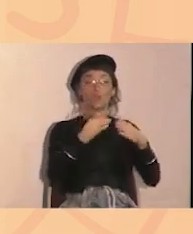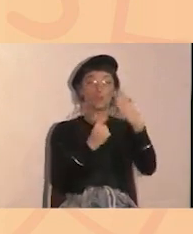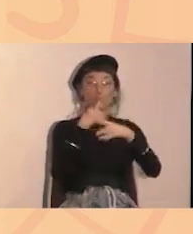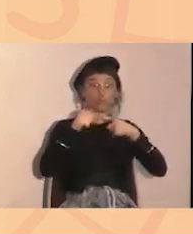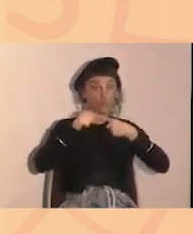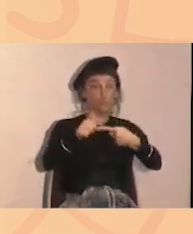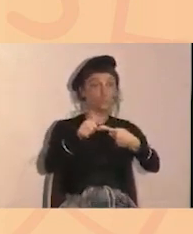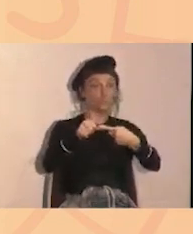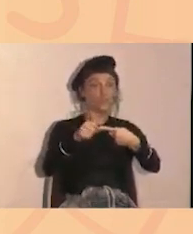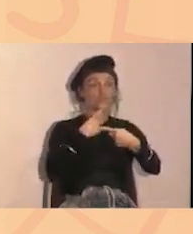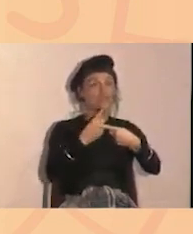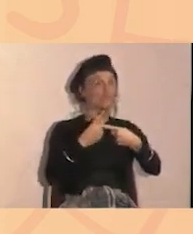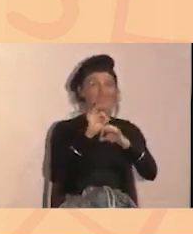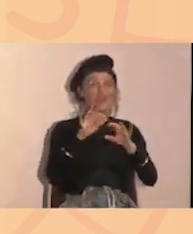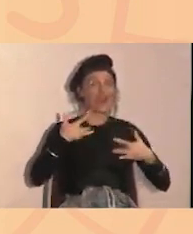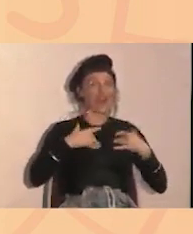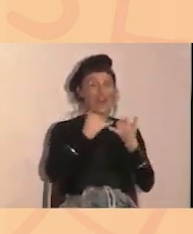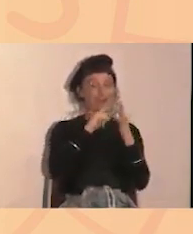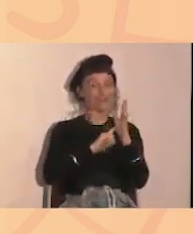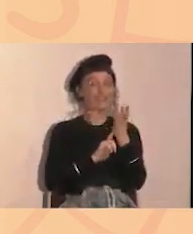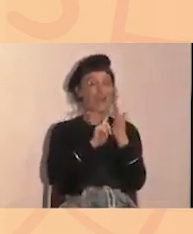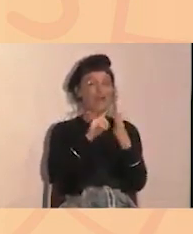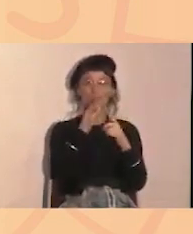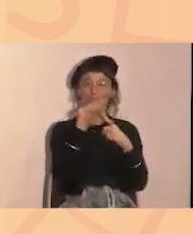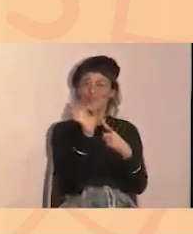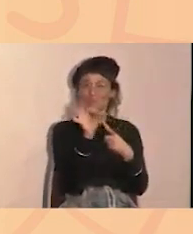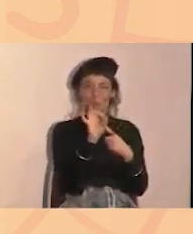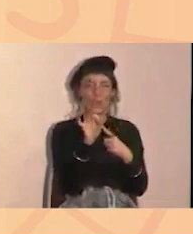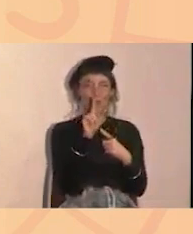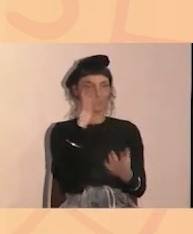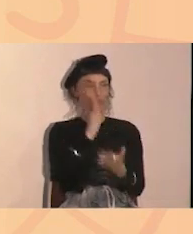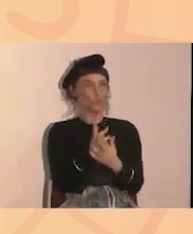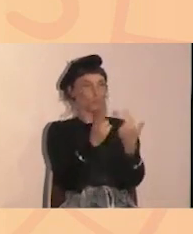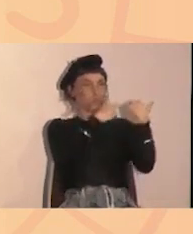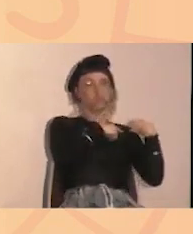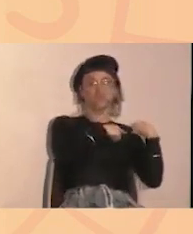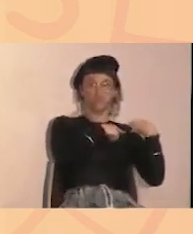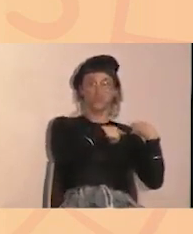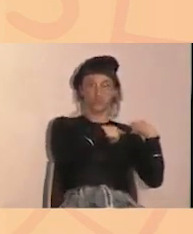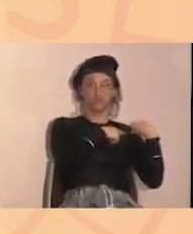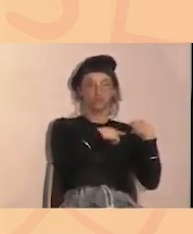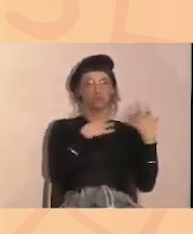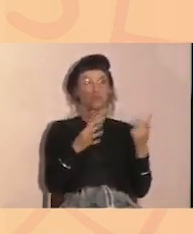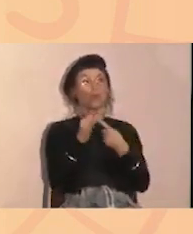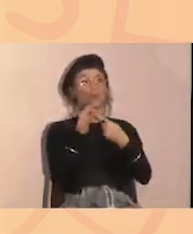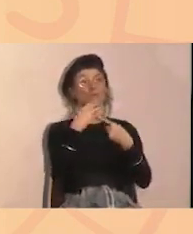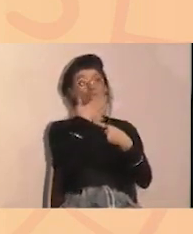it not being a lifestyle choice but being a great responsibility. This was one of the most beautiful moments of the exhibition,